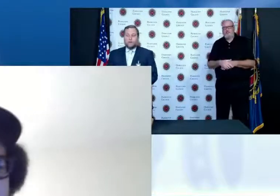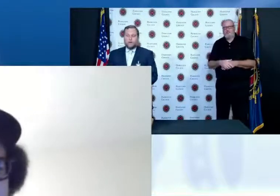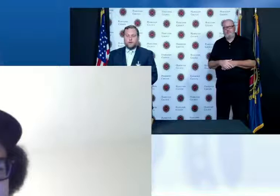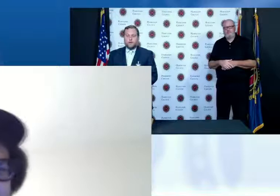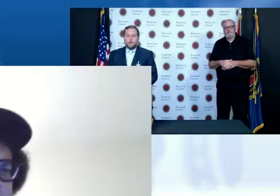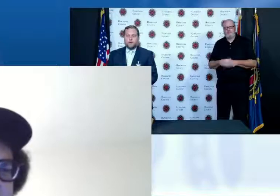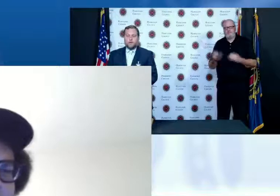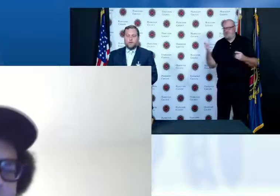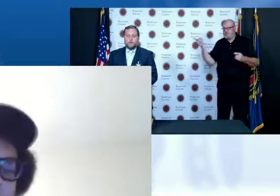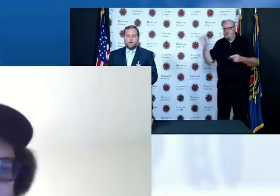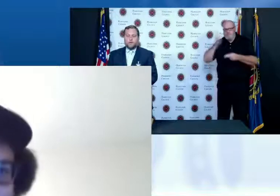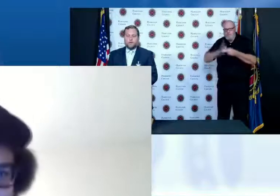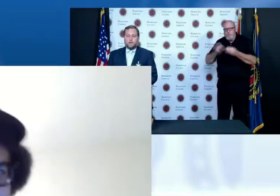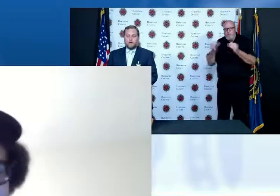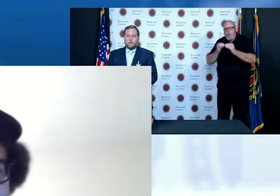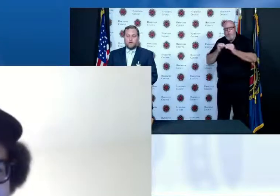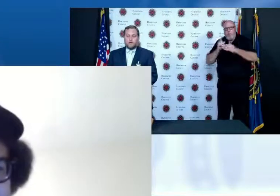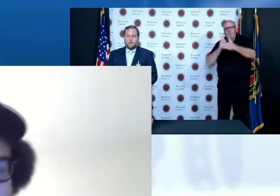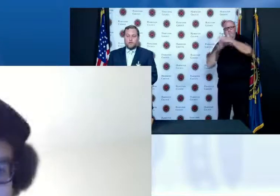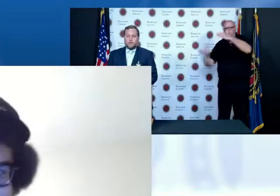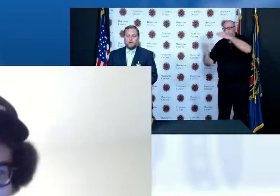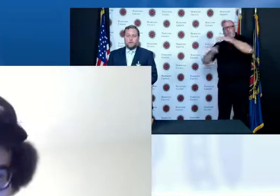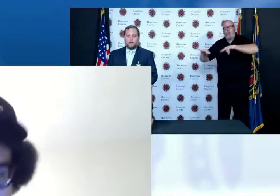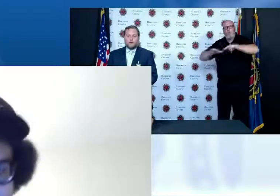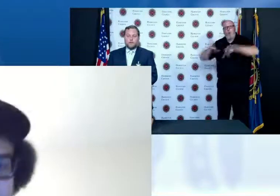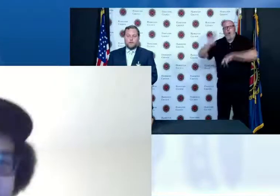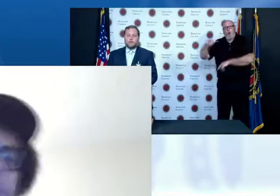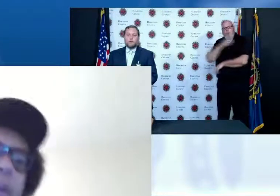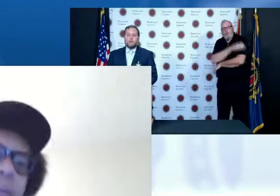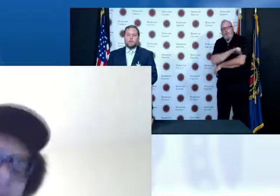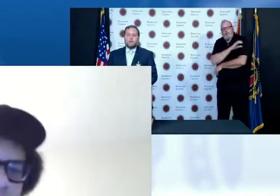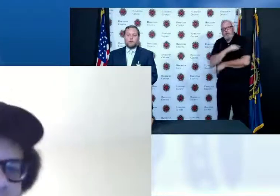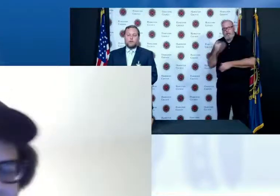week we apparently only had the one which was at the Board of Elections so how many more are we